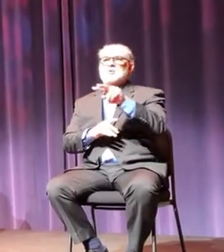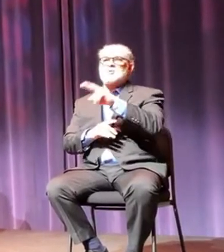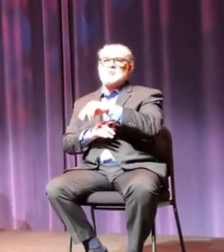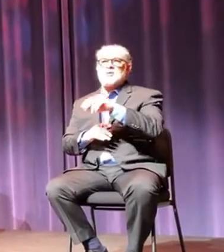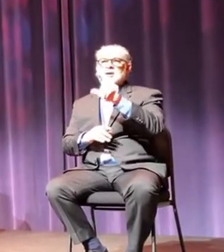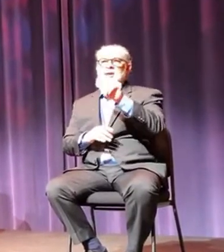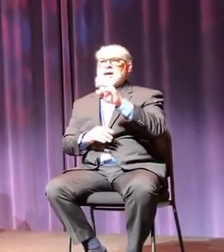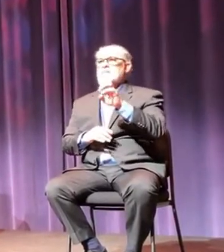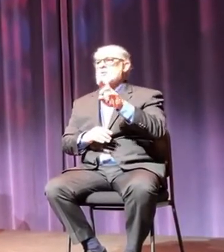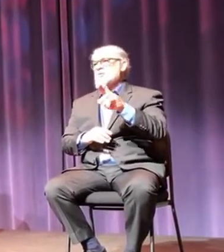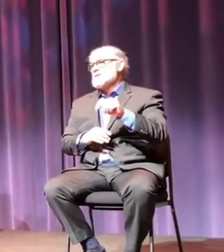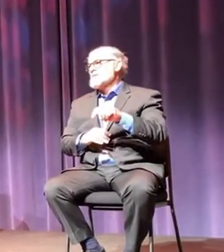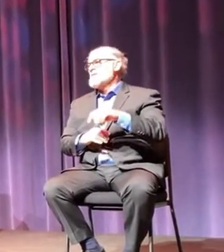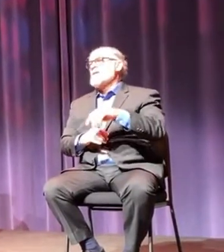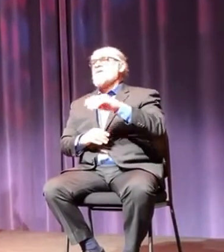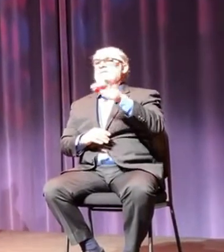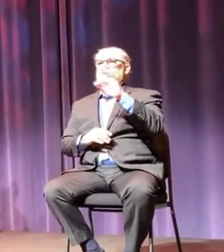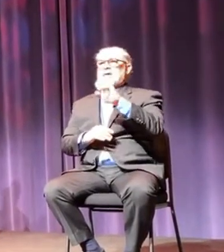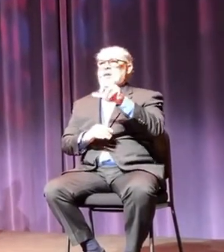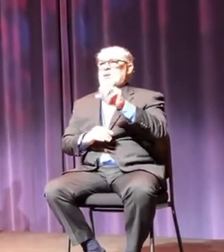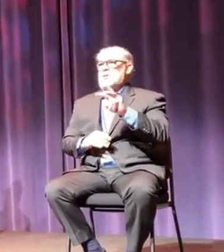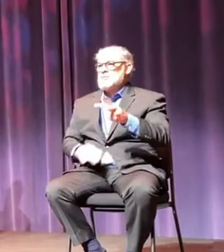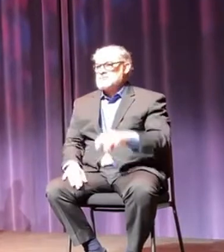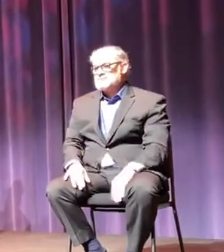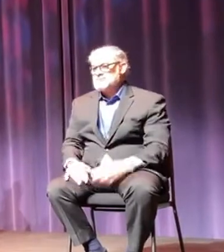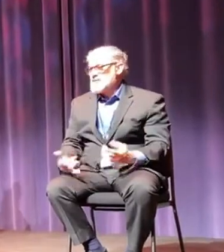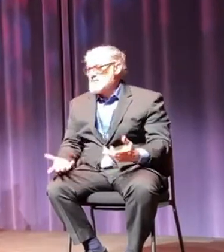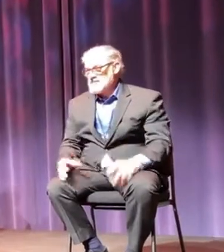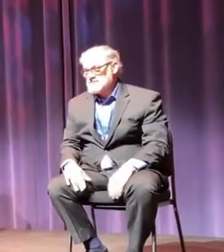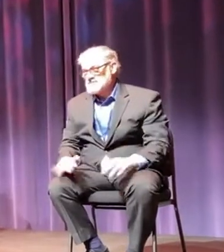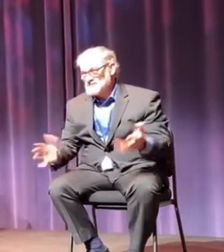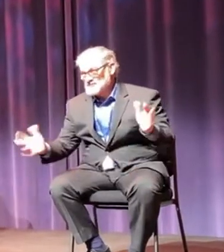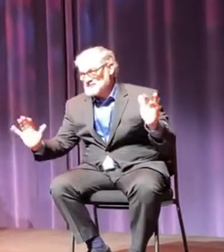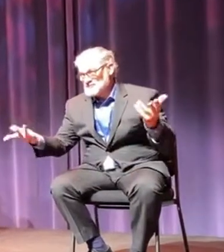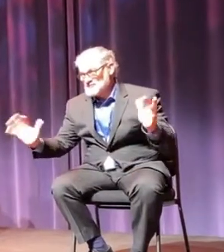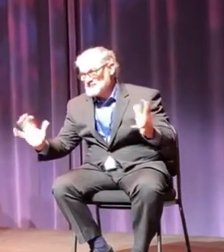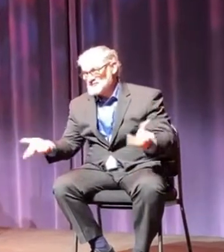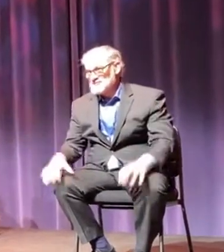Please give a warm welcome for Nora. (audience clapping)